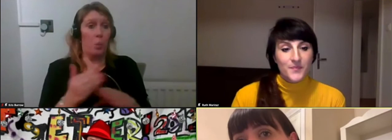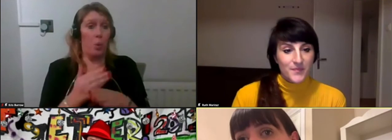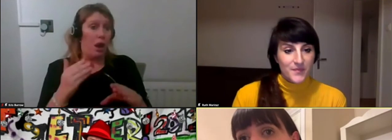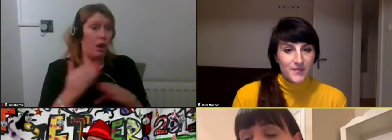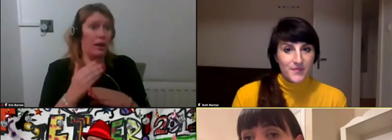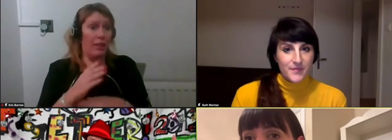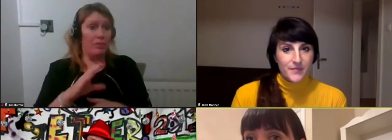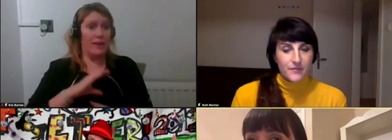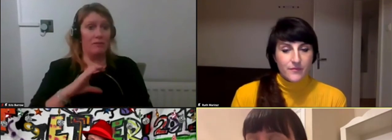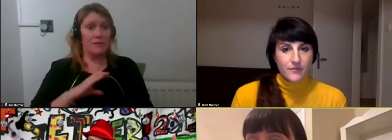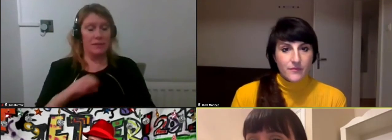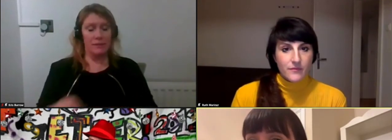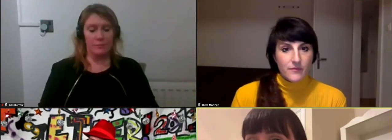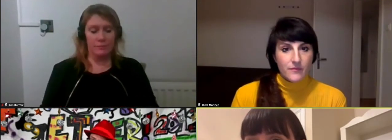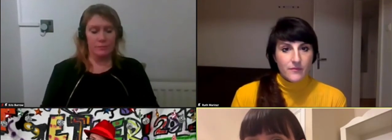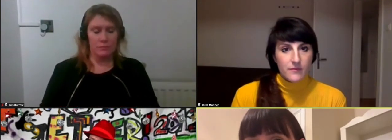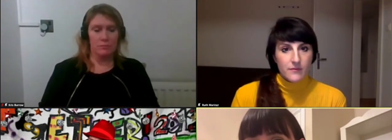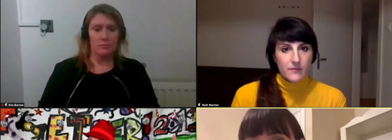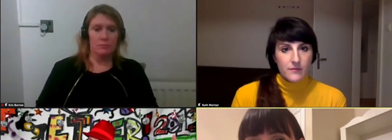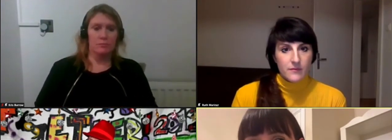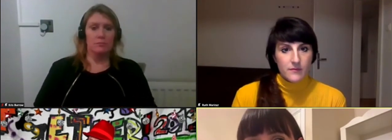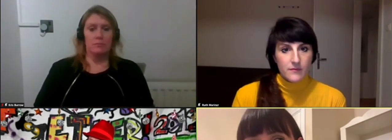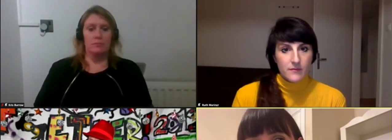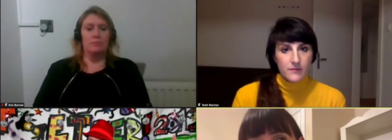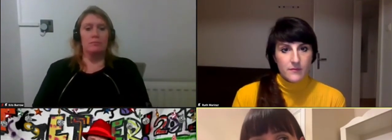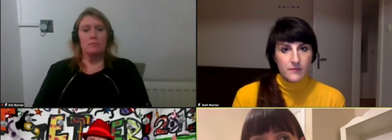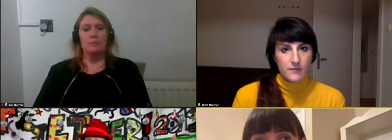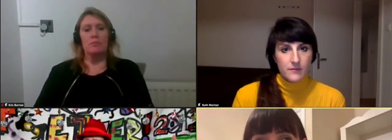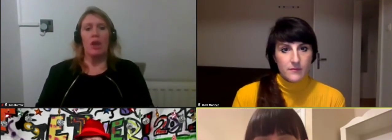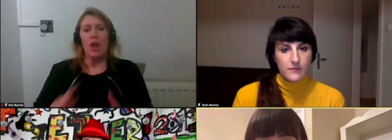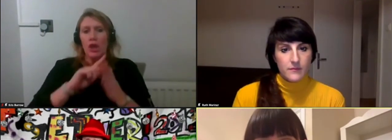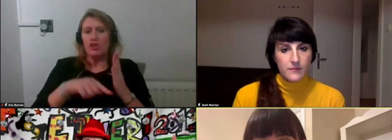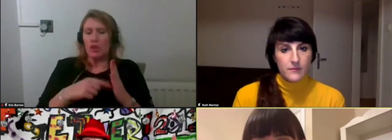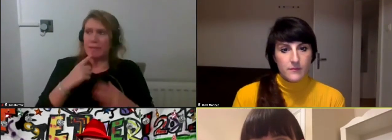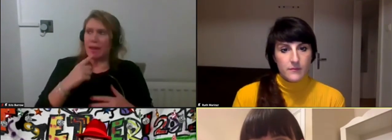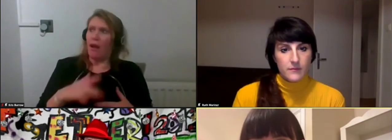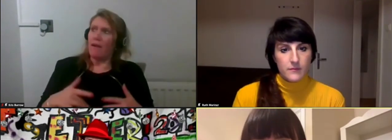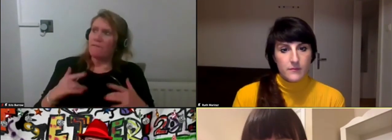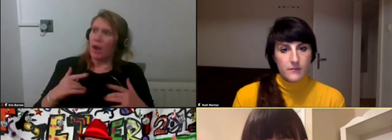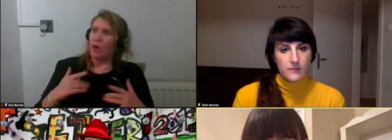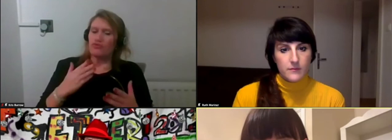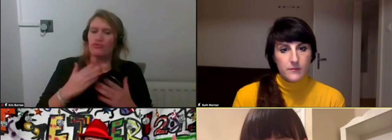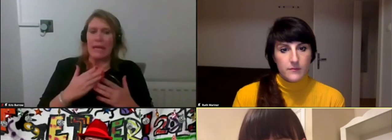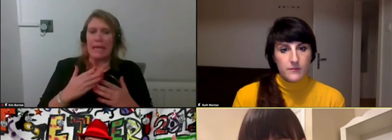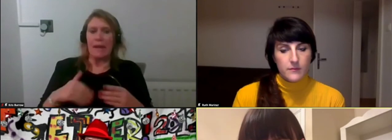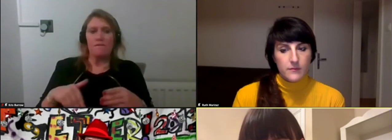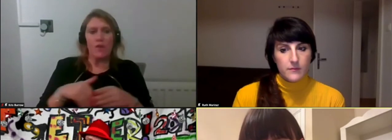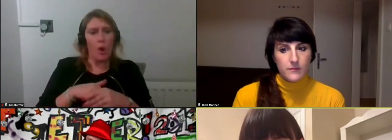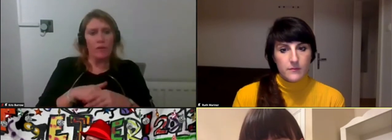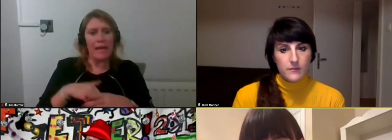Well I felt really involved, I didn't need to put headphones on because I've got